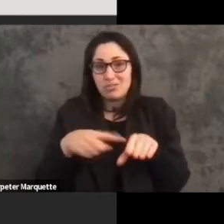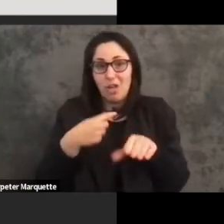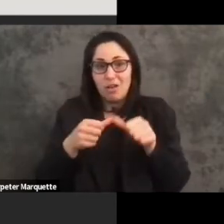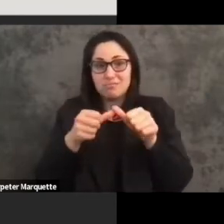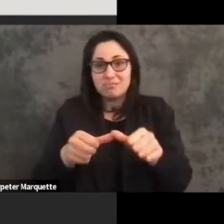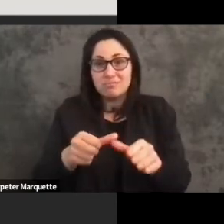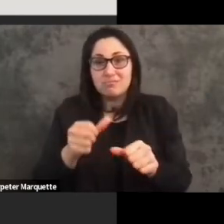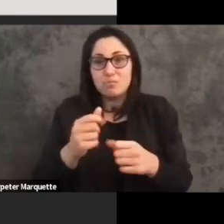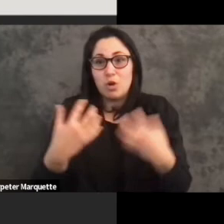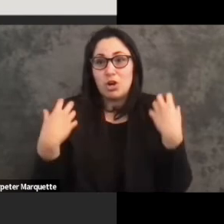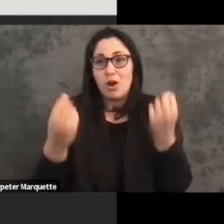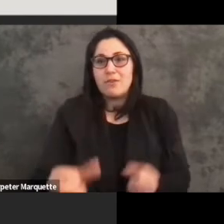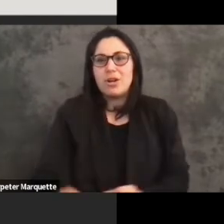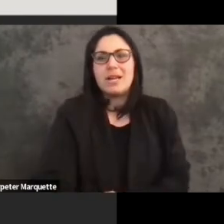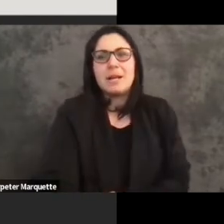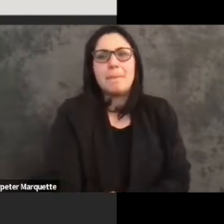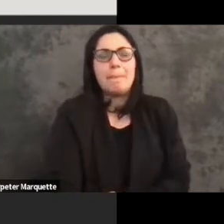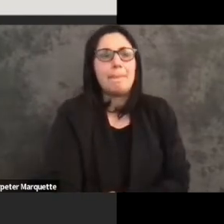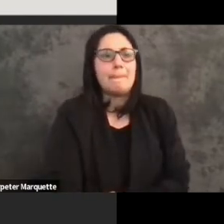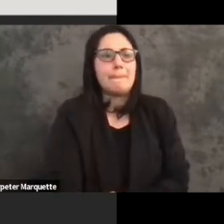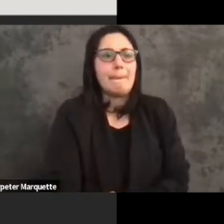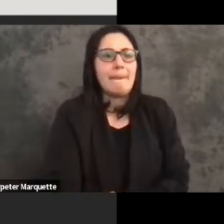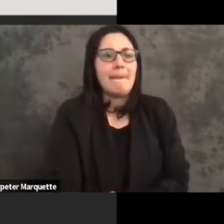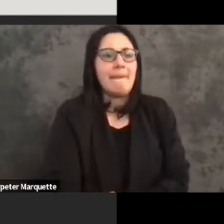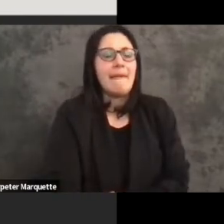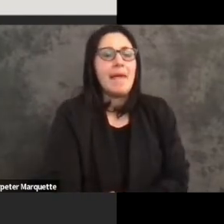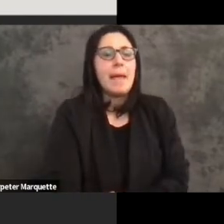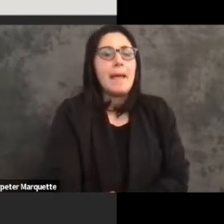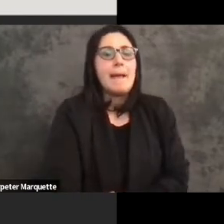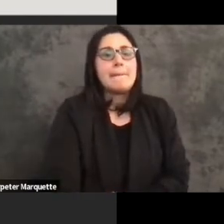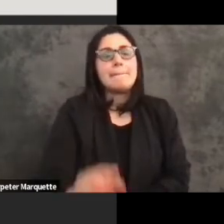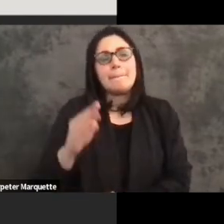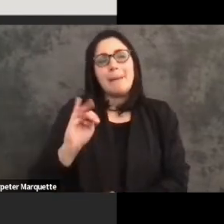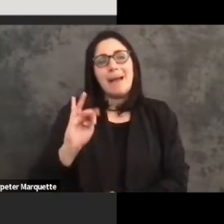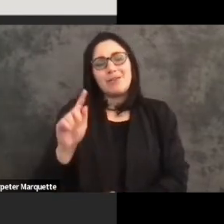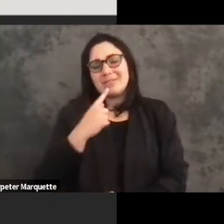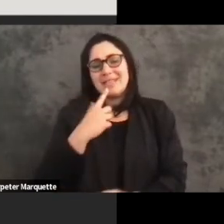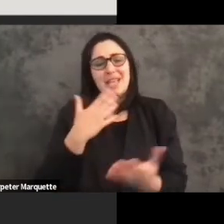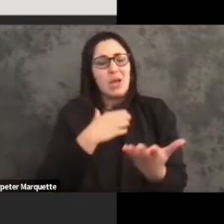also have had Long COVID For over a year now. Are there any ideas about much how much longer